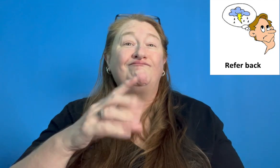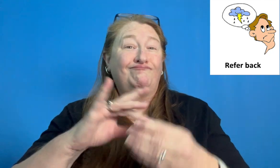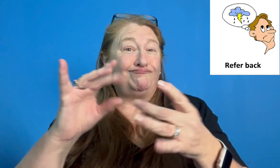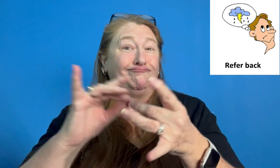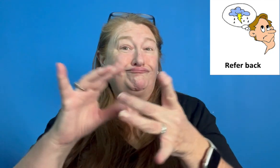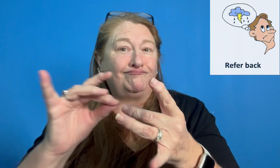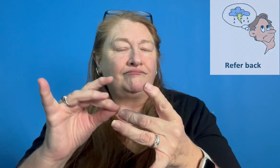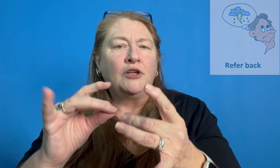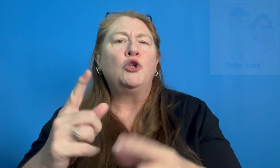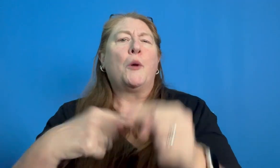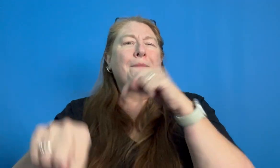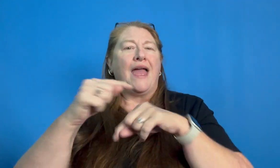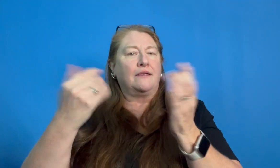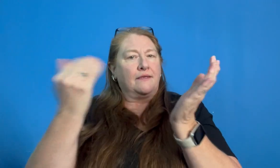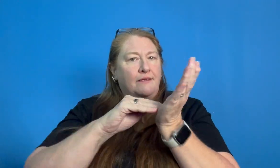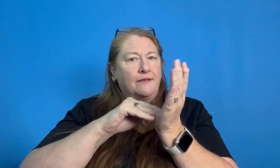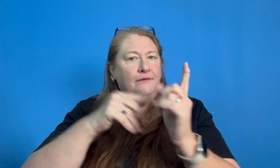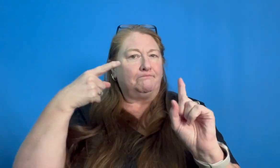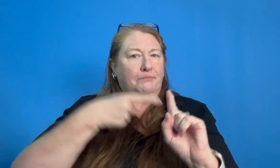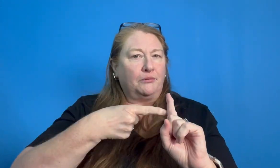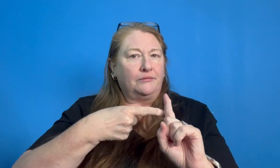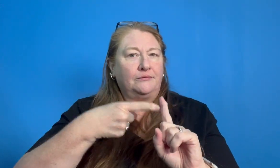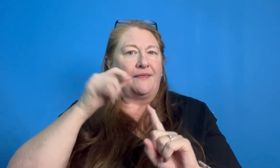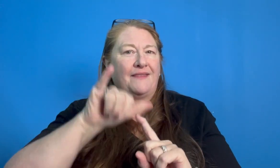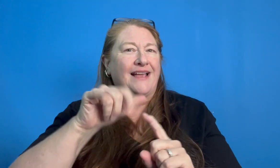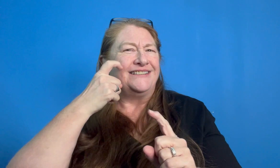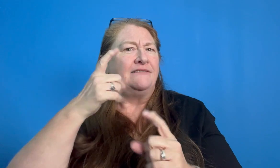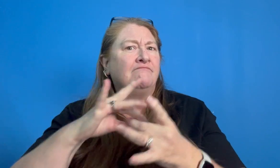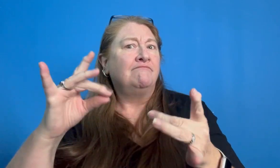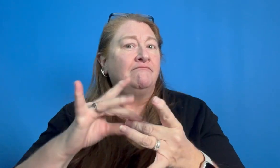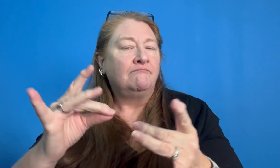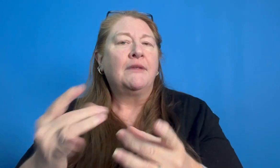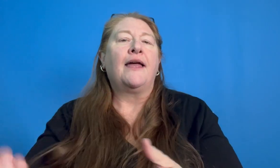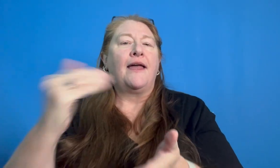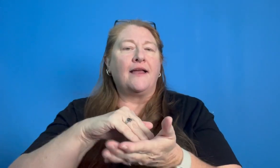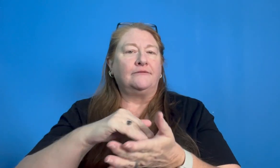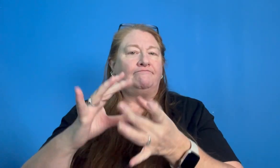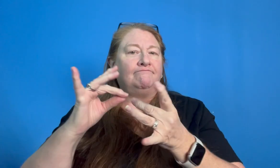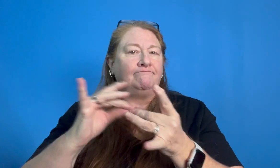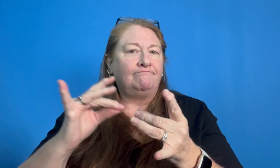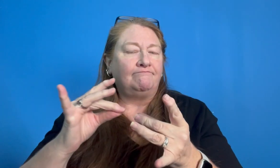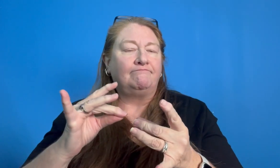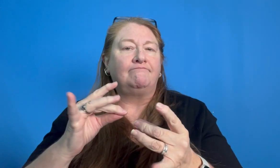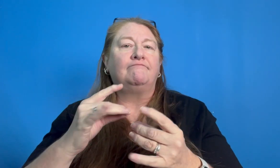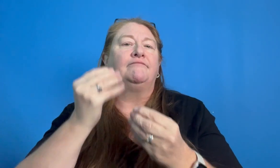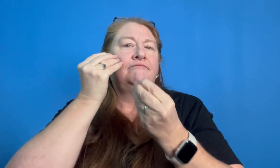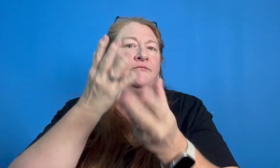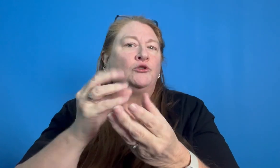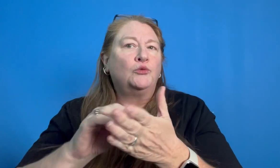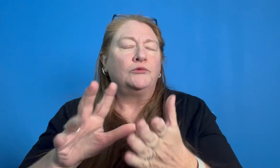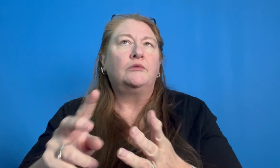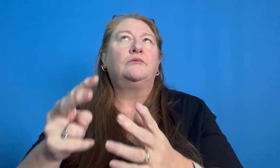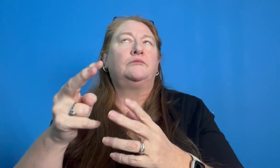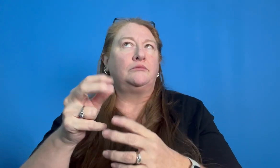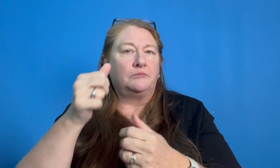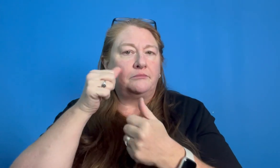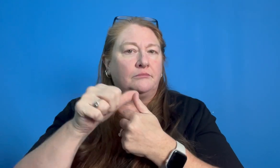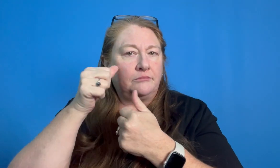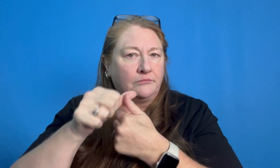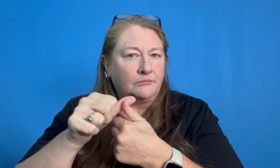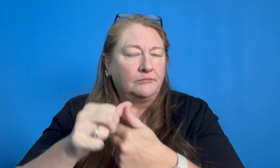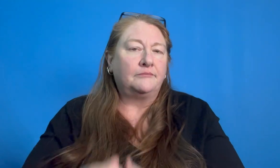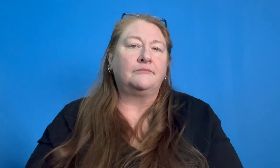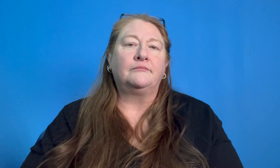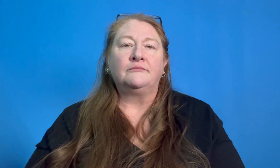Refer back - repeat, go back to previous information.